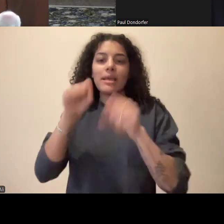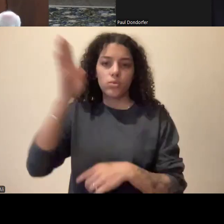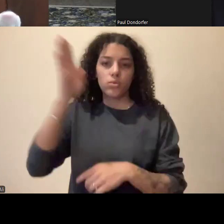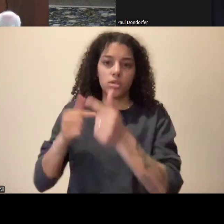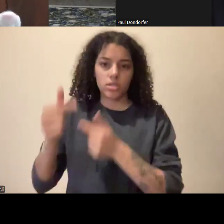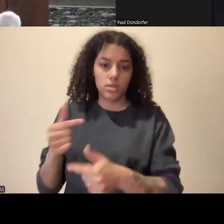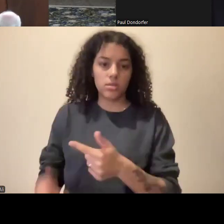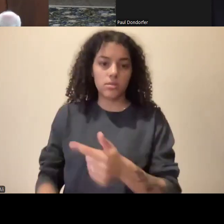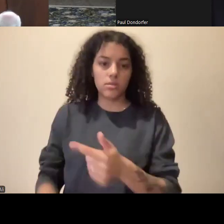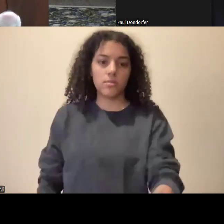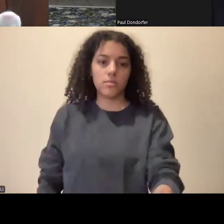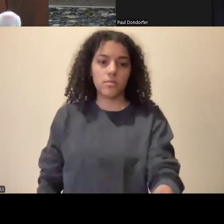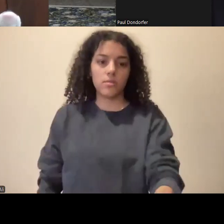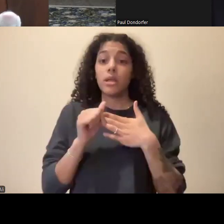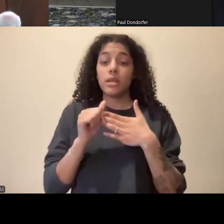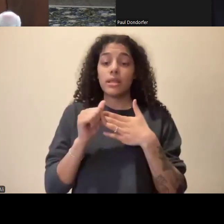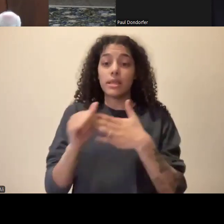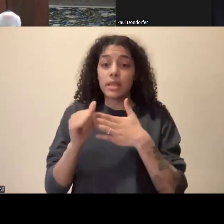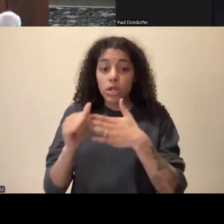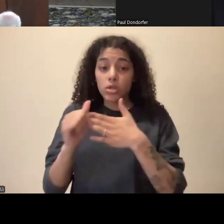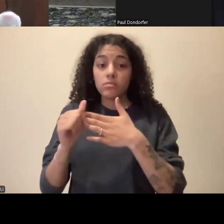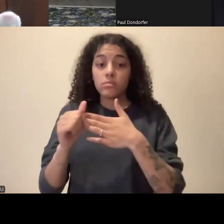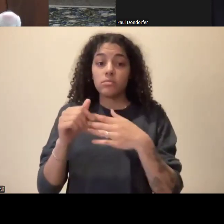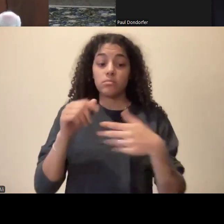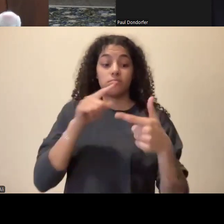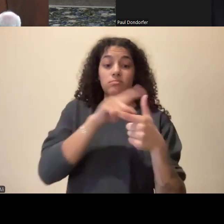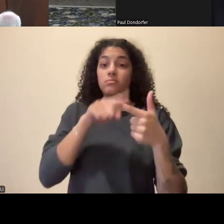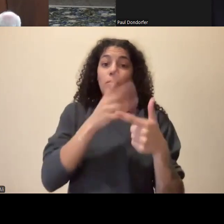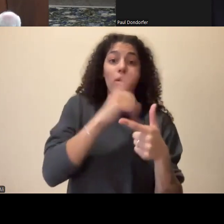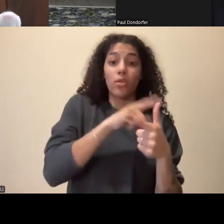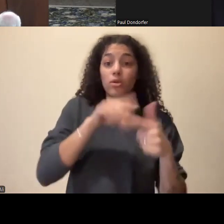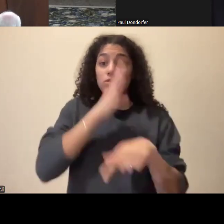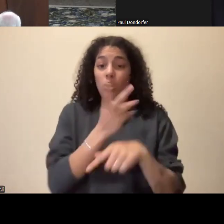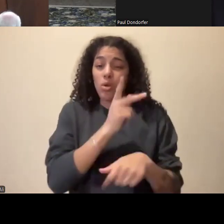dedication and tireless work of the motherdaughter team at Rock Paper Straws serves as an inspiring